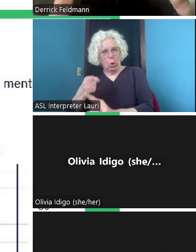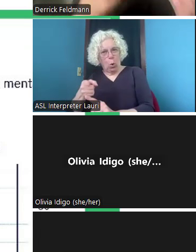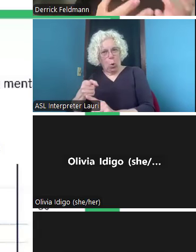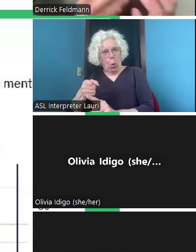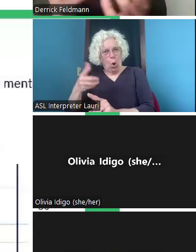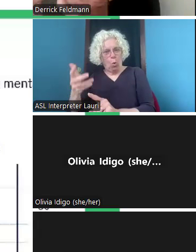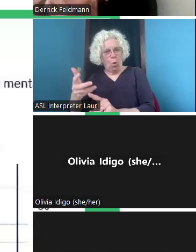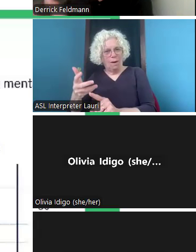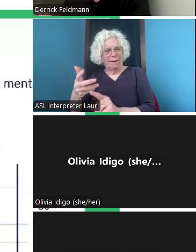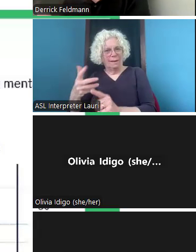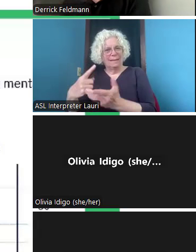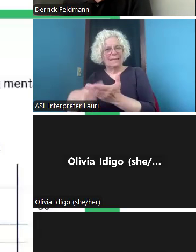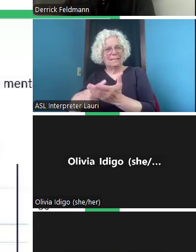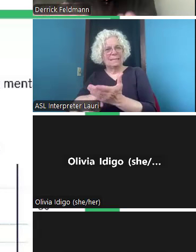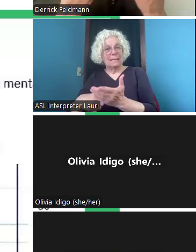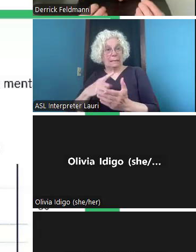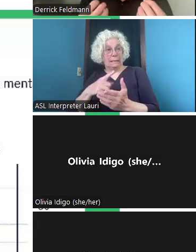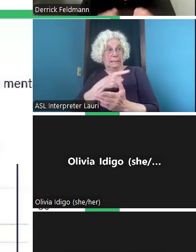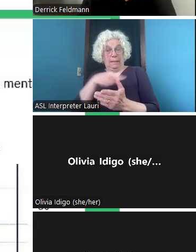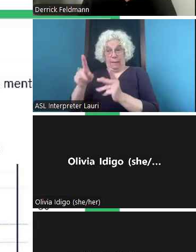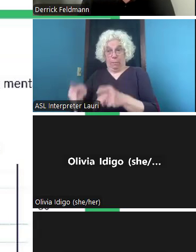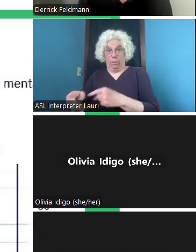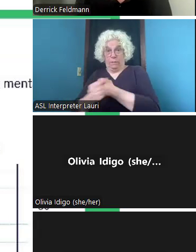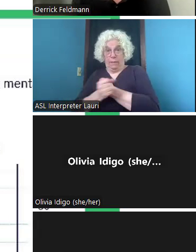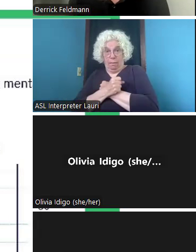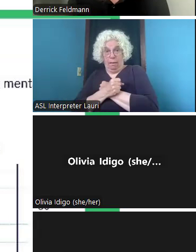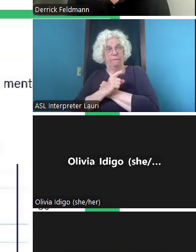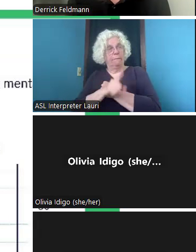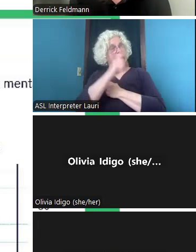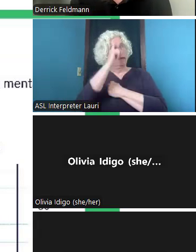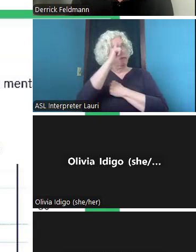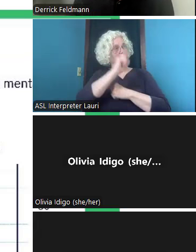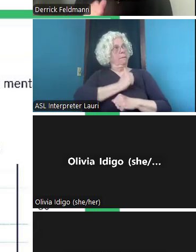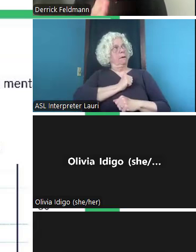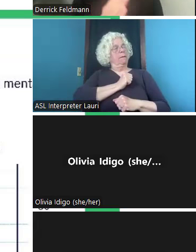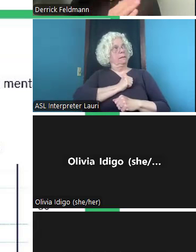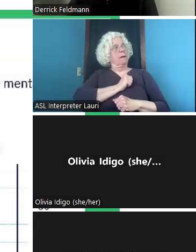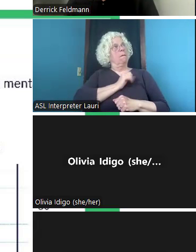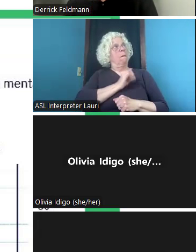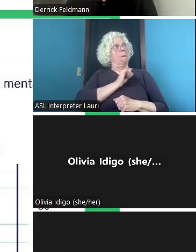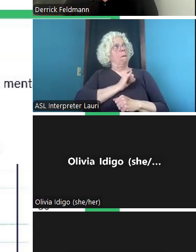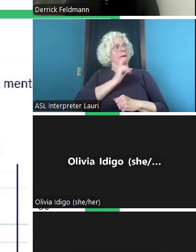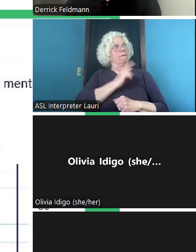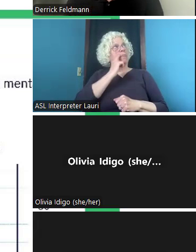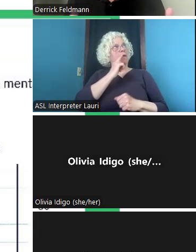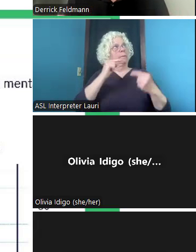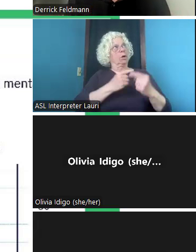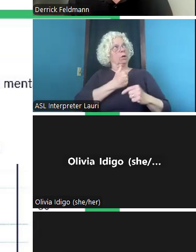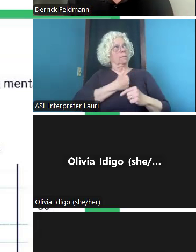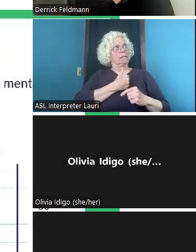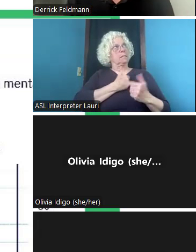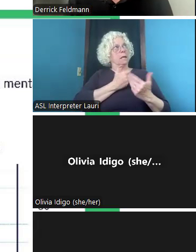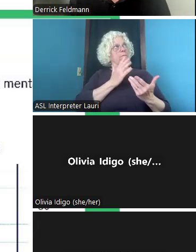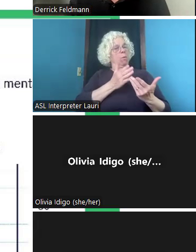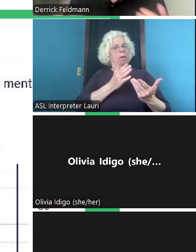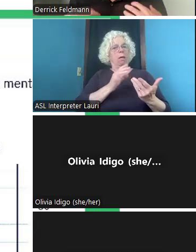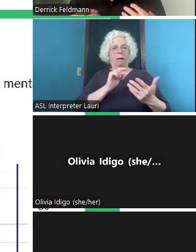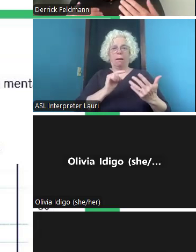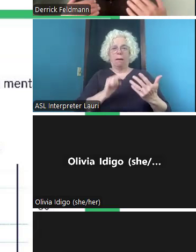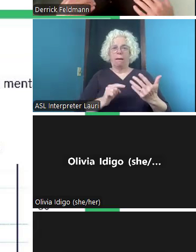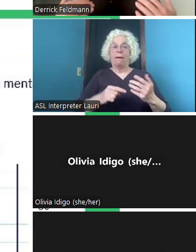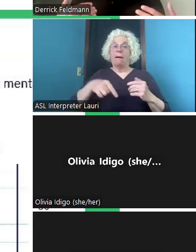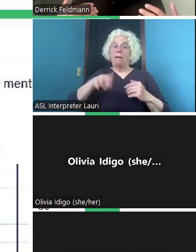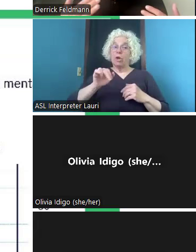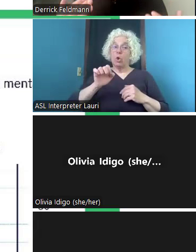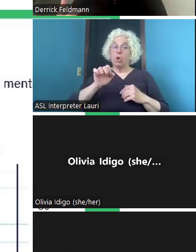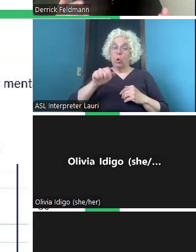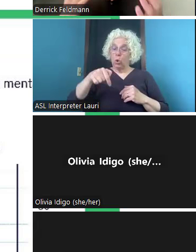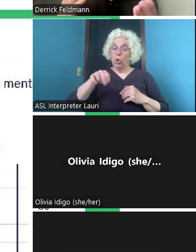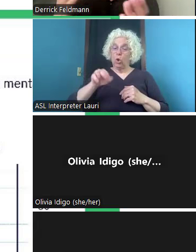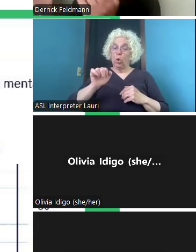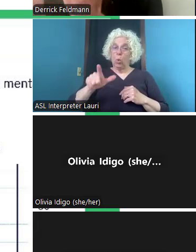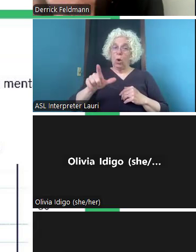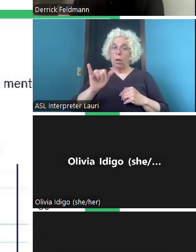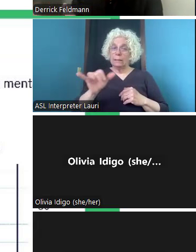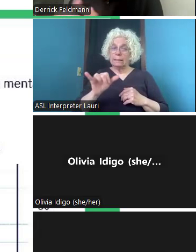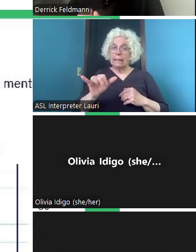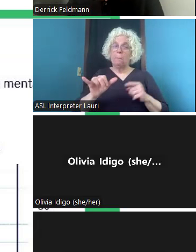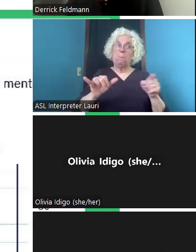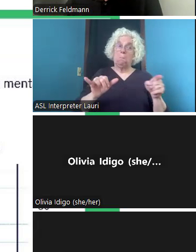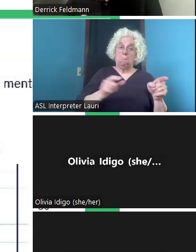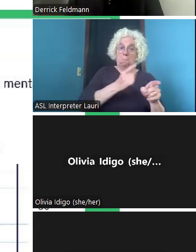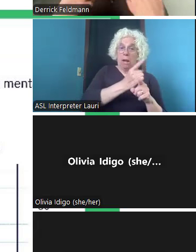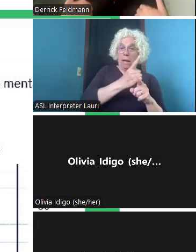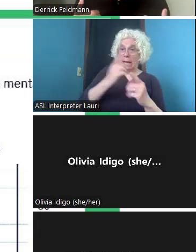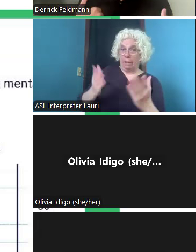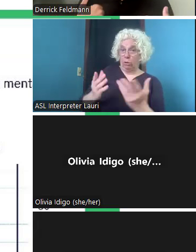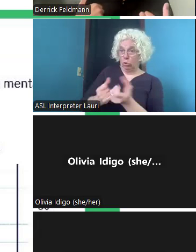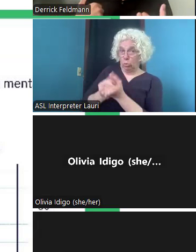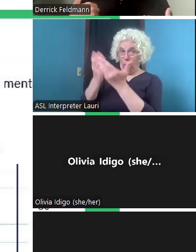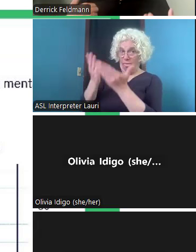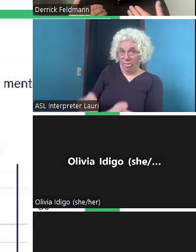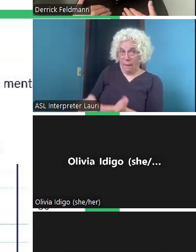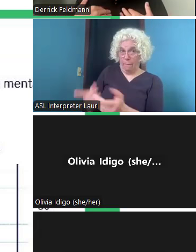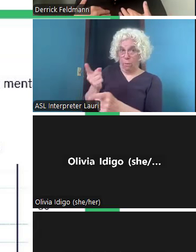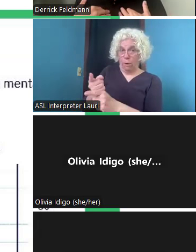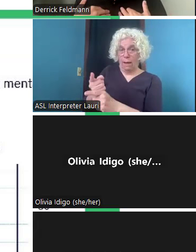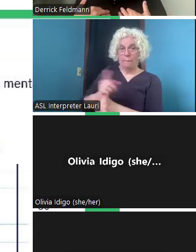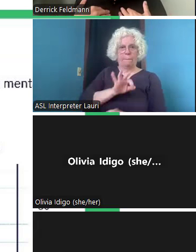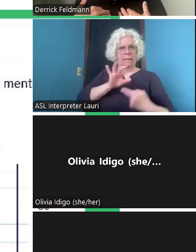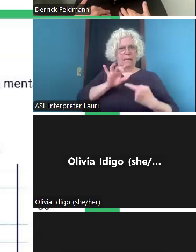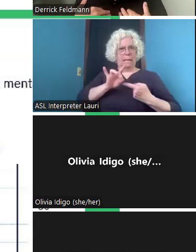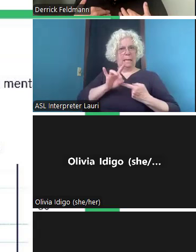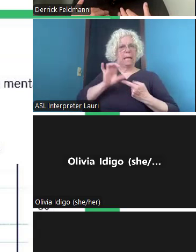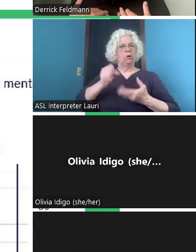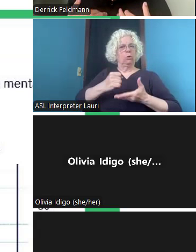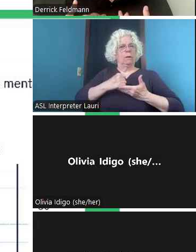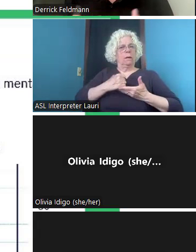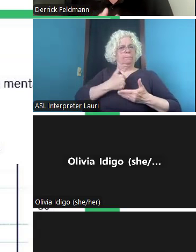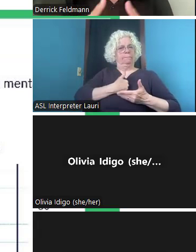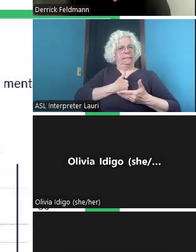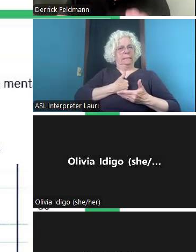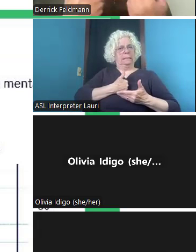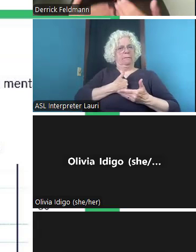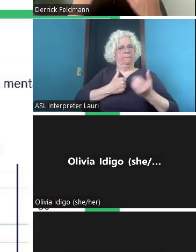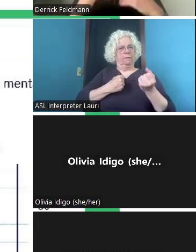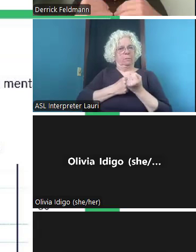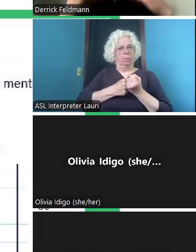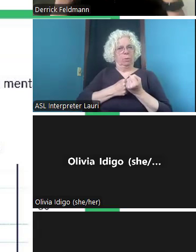And we heard this in the qual too--the qualitative phase--where they would say, you know, "While I'm here to support my loved one in my connection, I also see 988 to support myself, too, as well."